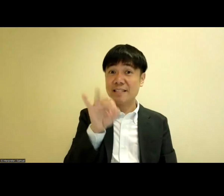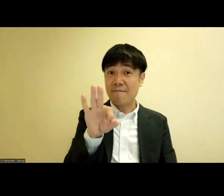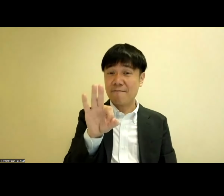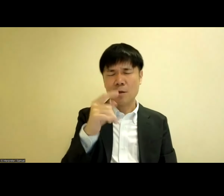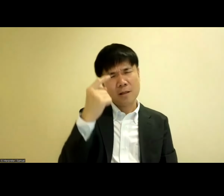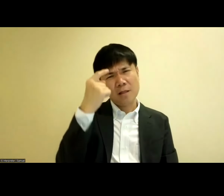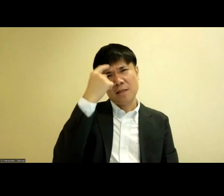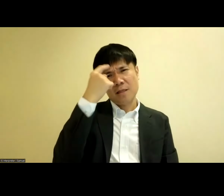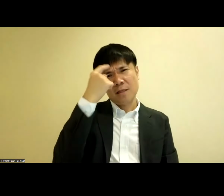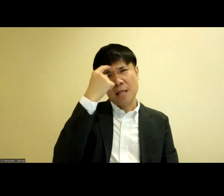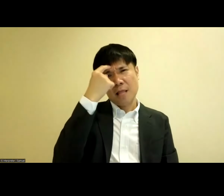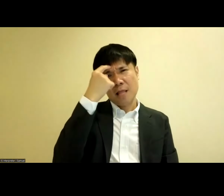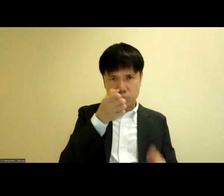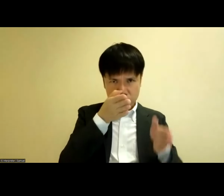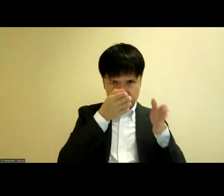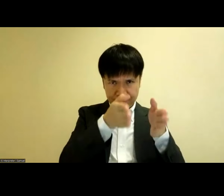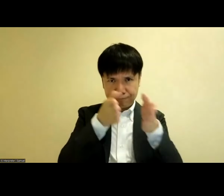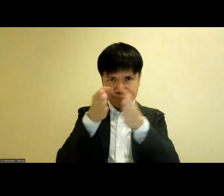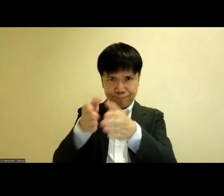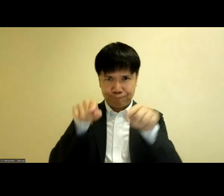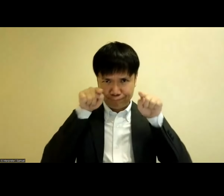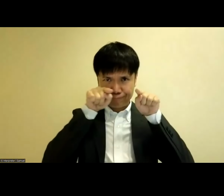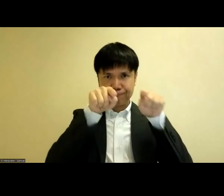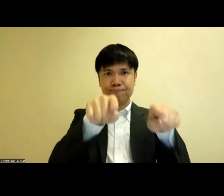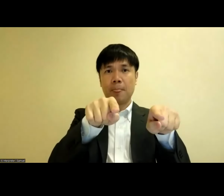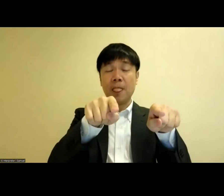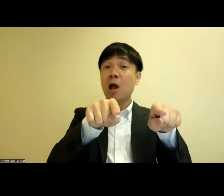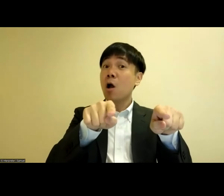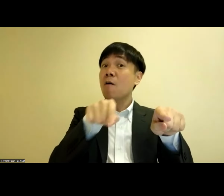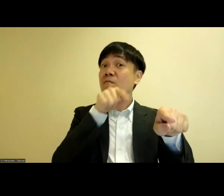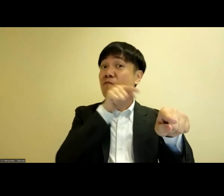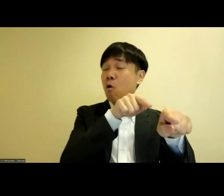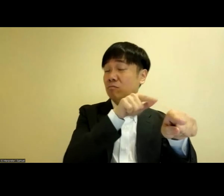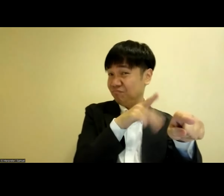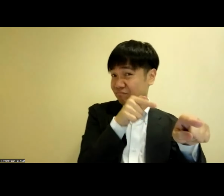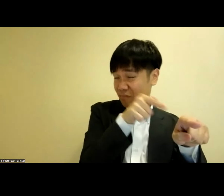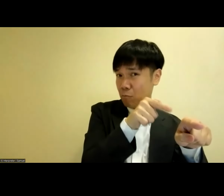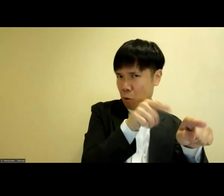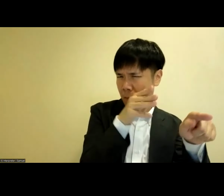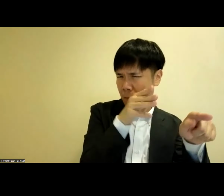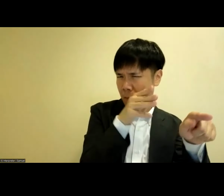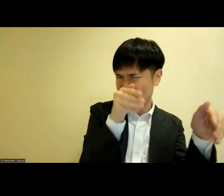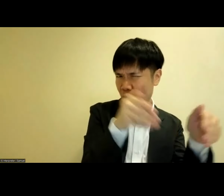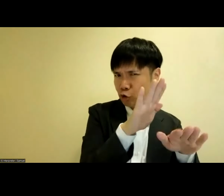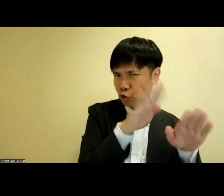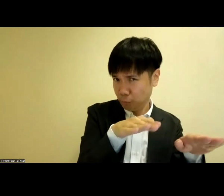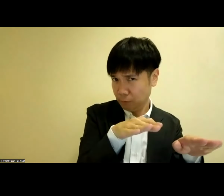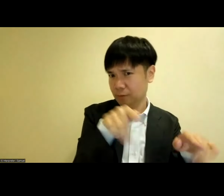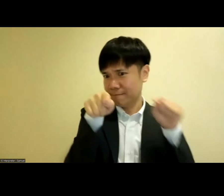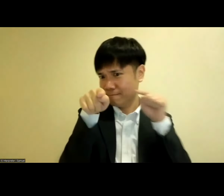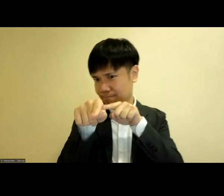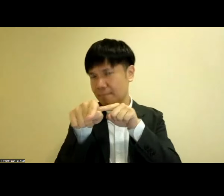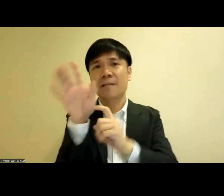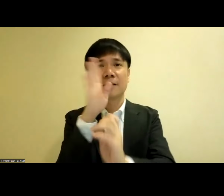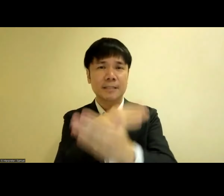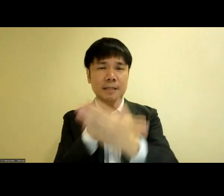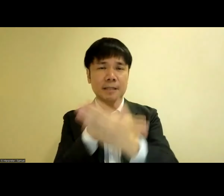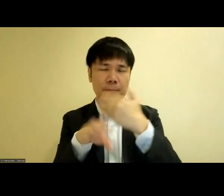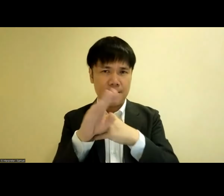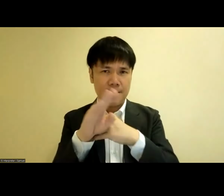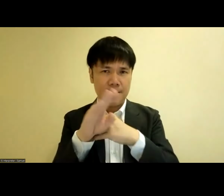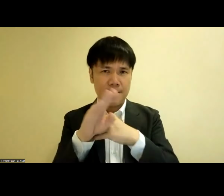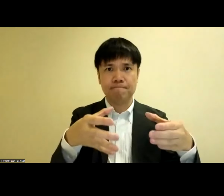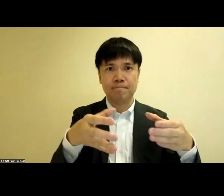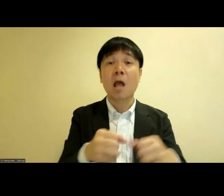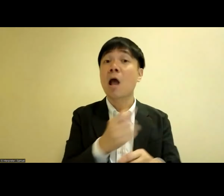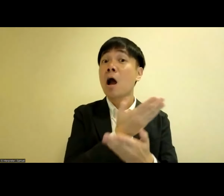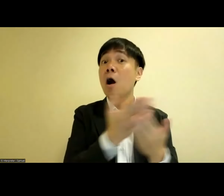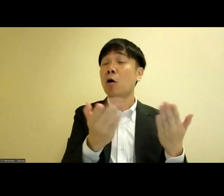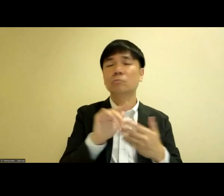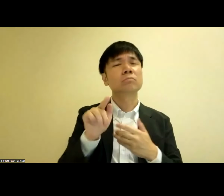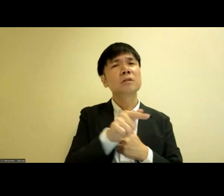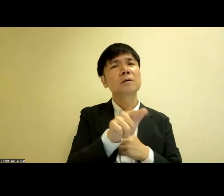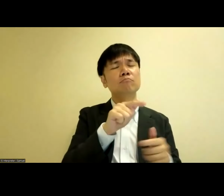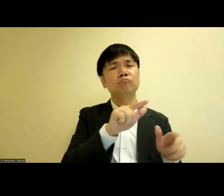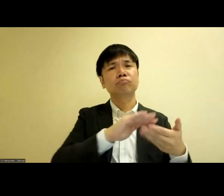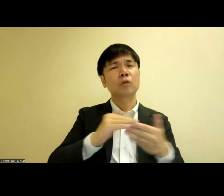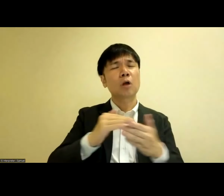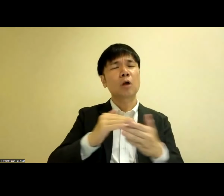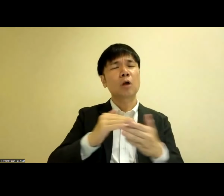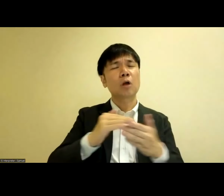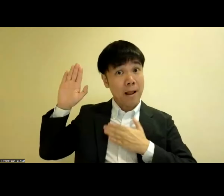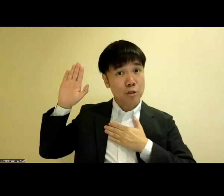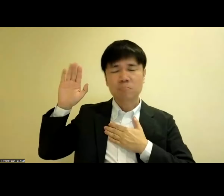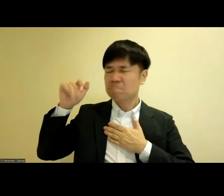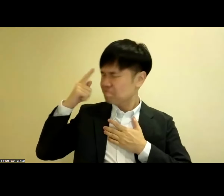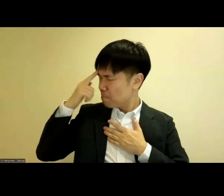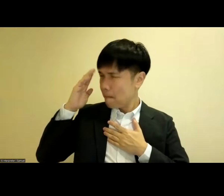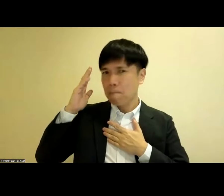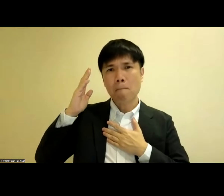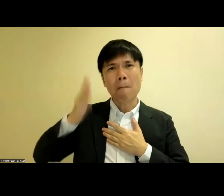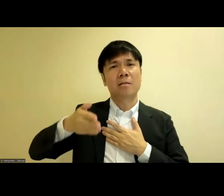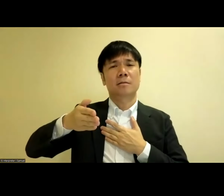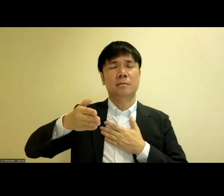I think those members of disability should be included, because we face a lot of discrimination